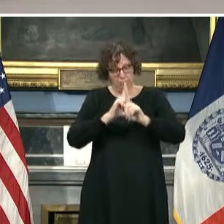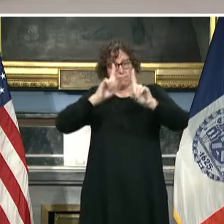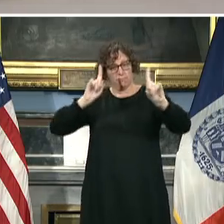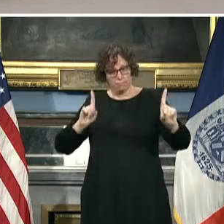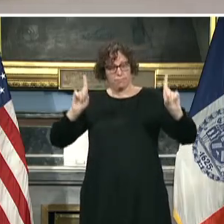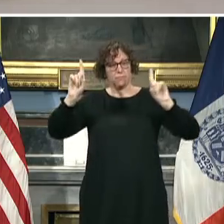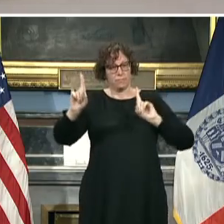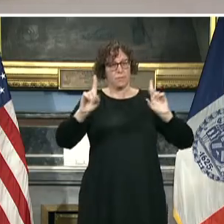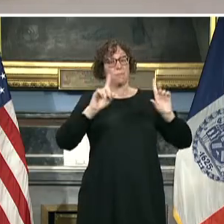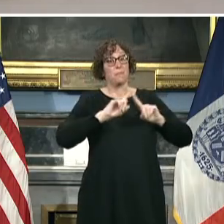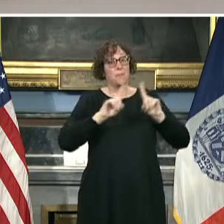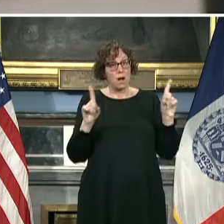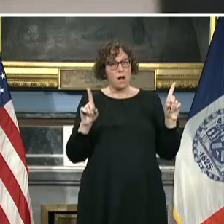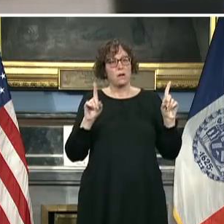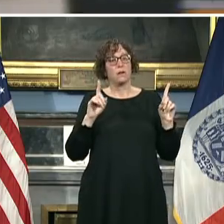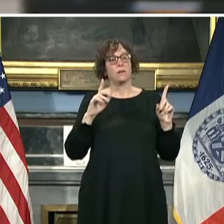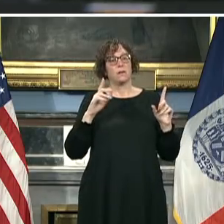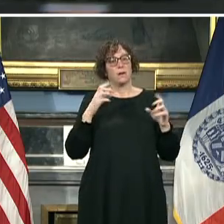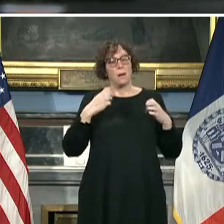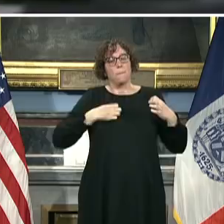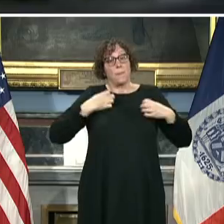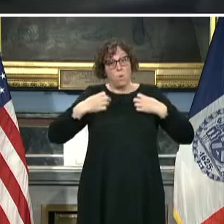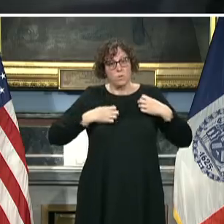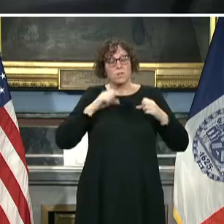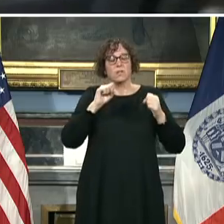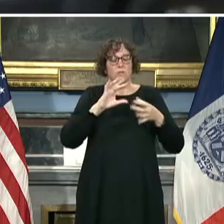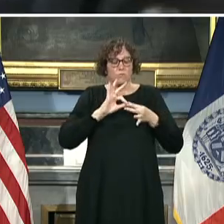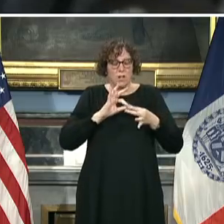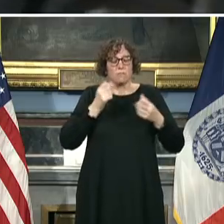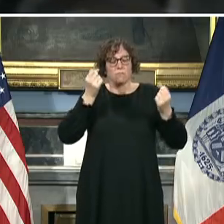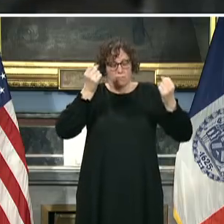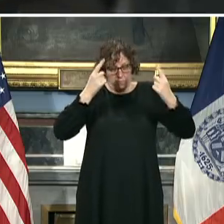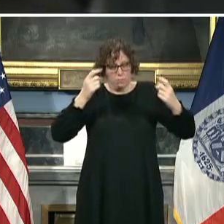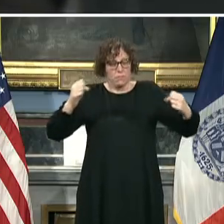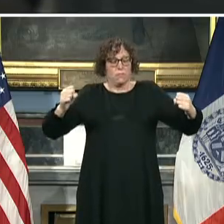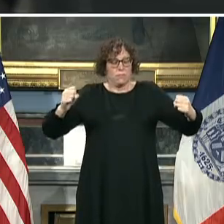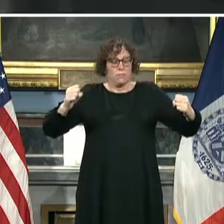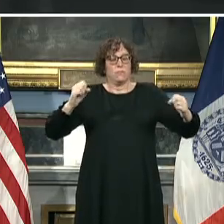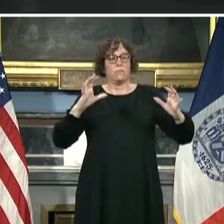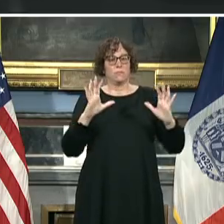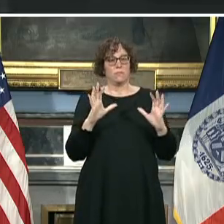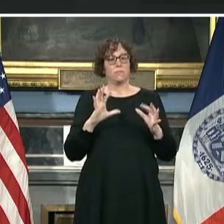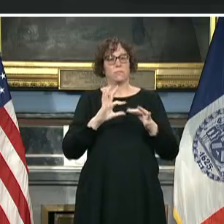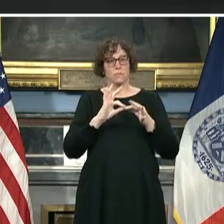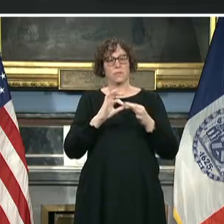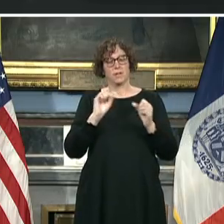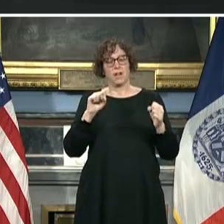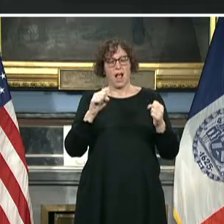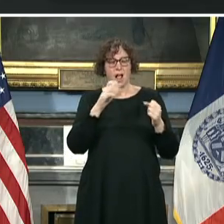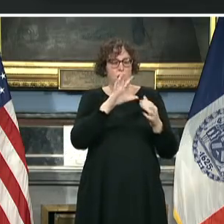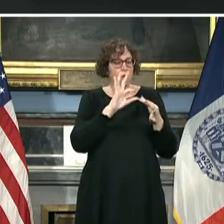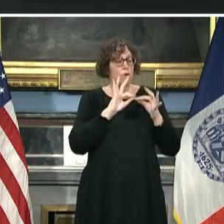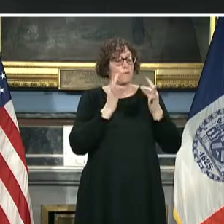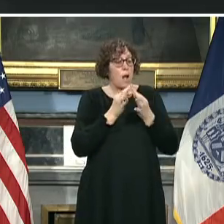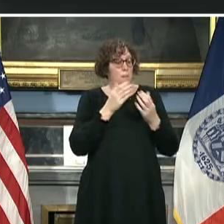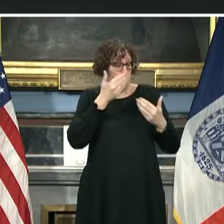PHYSICALLY DISTANCED TO BE SPIRITUALLY AND EMOTIONALLY CONNECTED. WITH THAT BEING SAID, AND I'VE SAID THIS BEFORE, THERE ARE NO